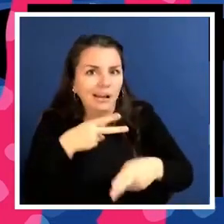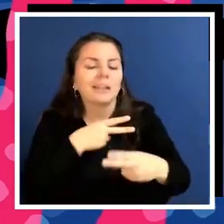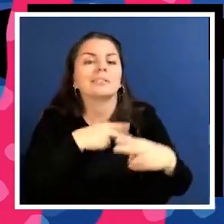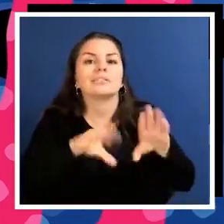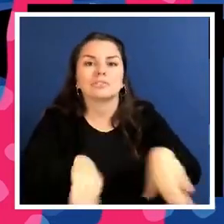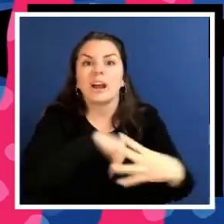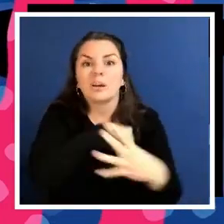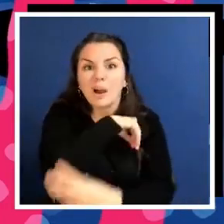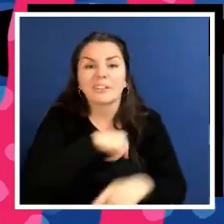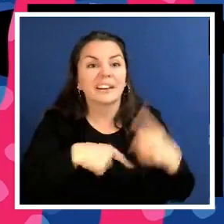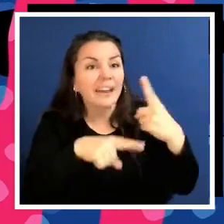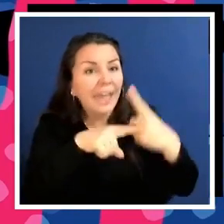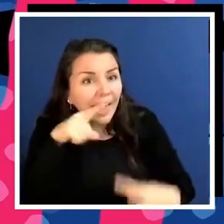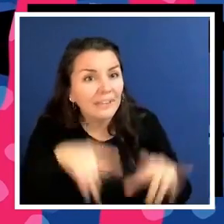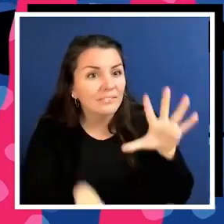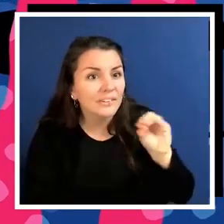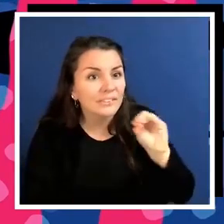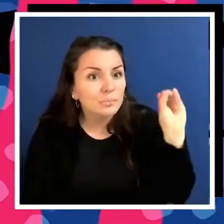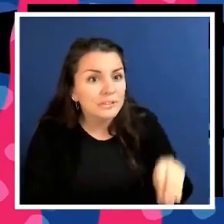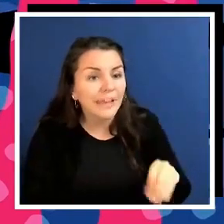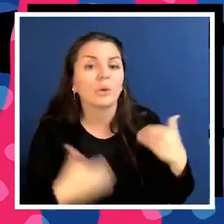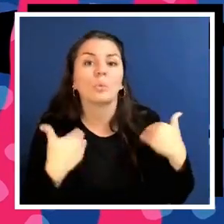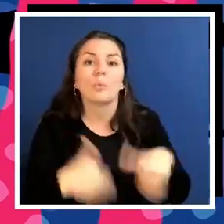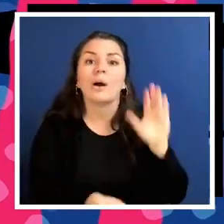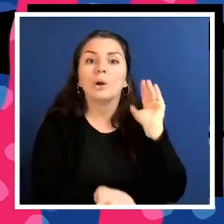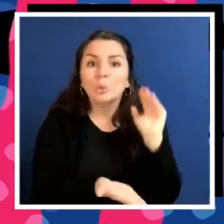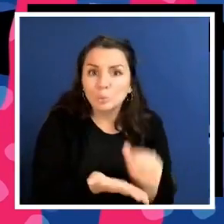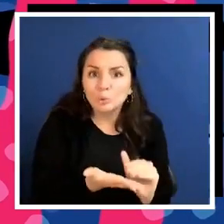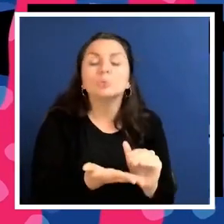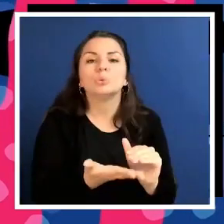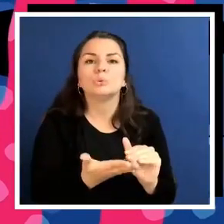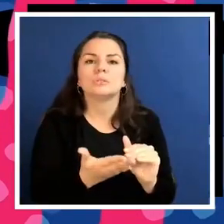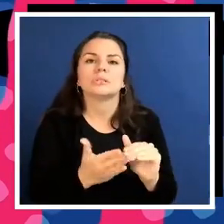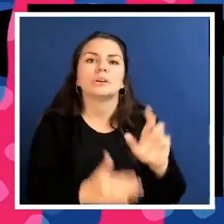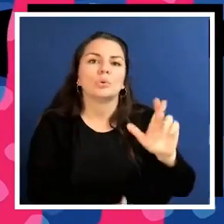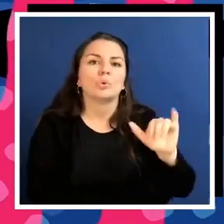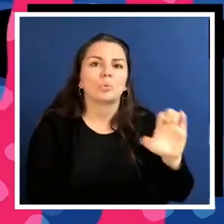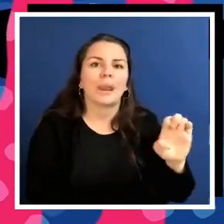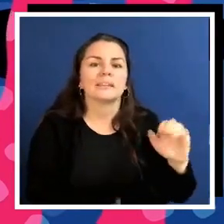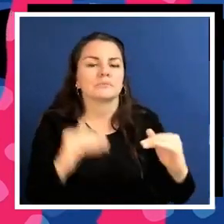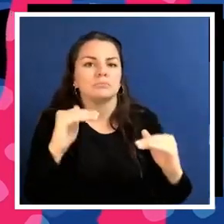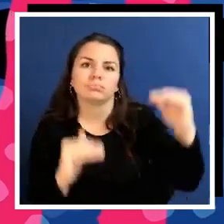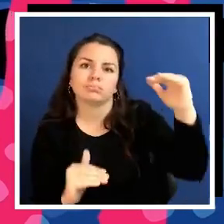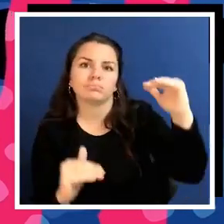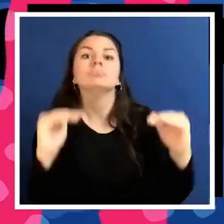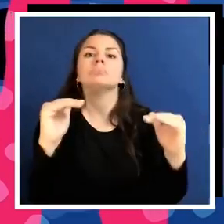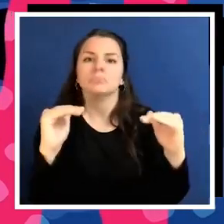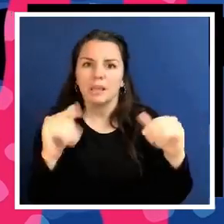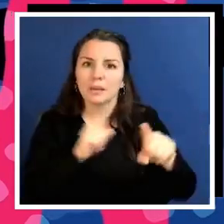THE JOB. THE RESEARCH SUGGESTS THAT THE CHILD TAX CREDIT HAS THE POWER